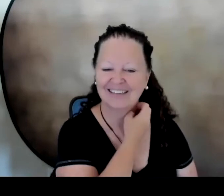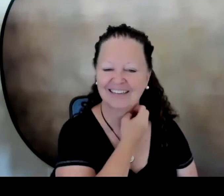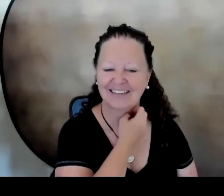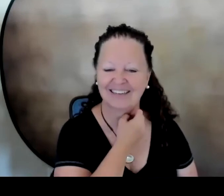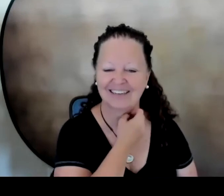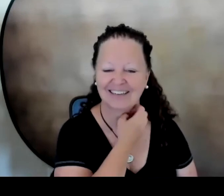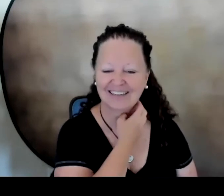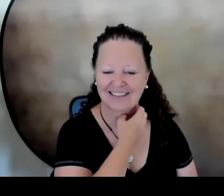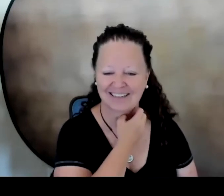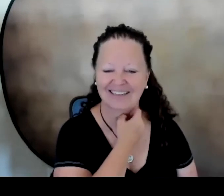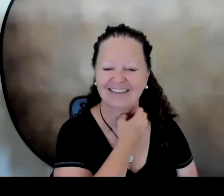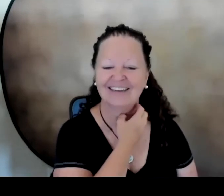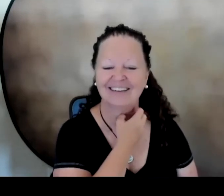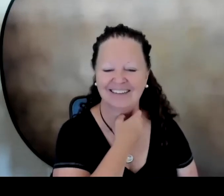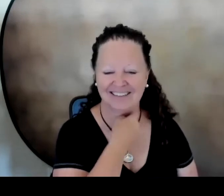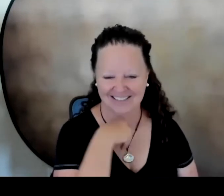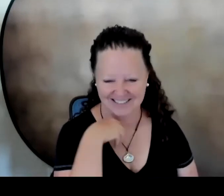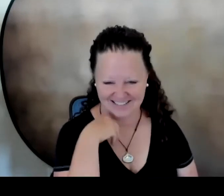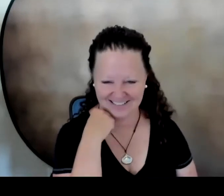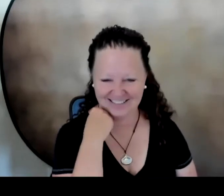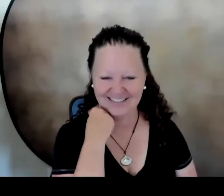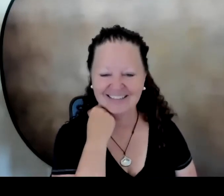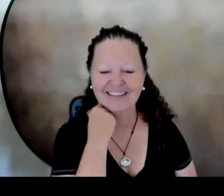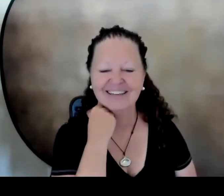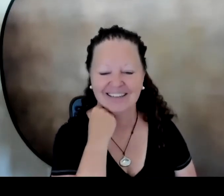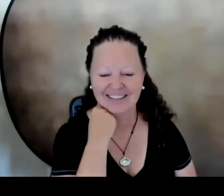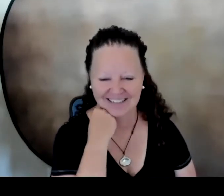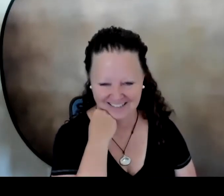it was like bell pepper that she had already prepared